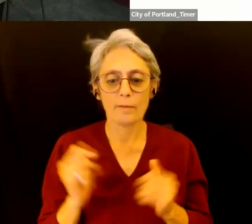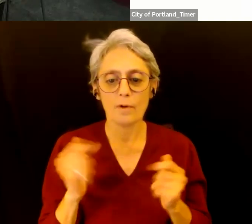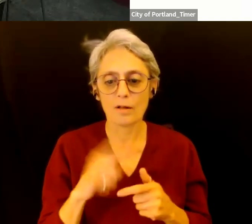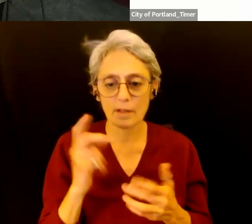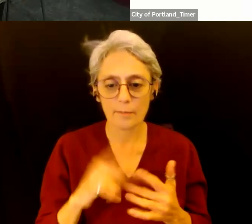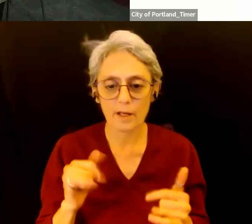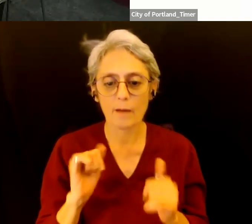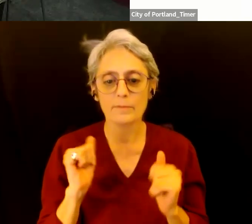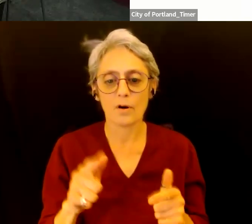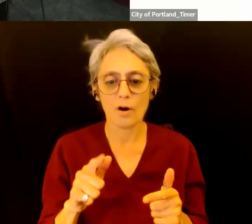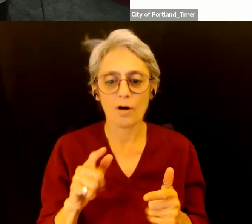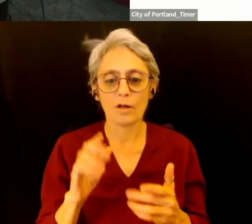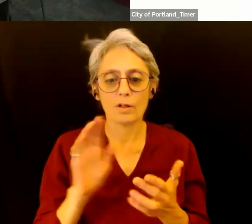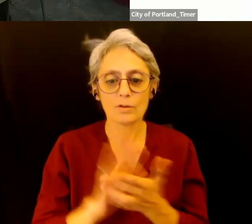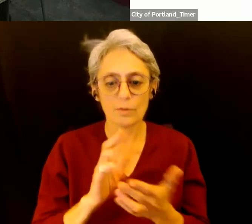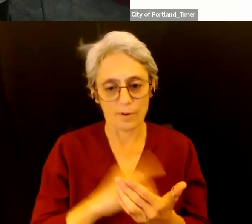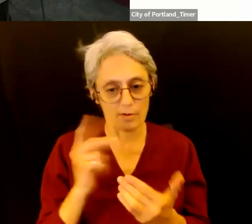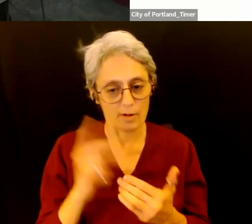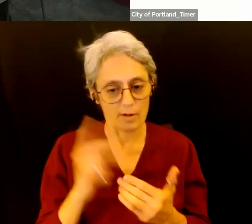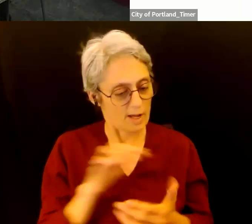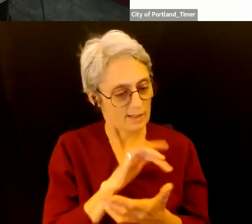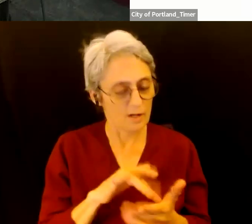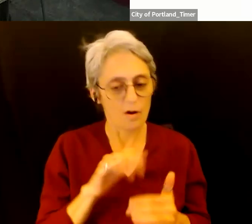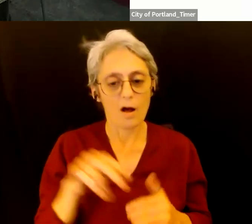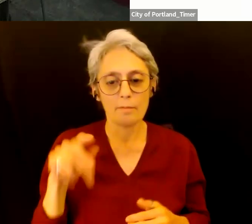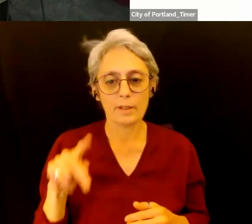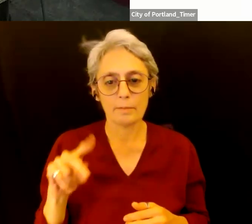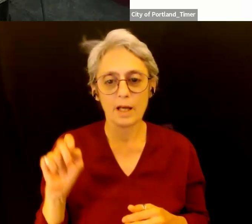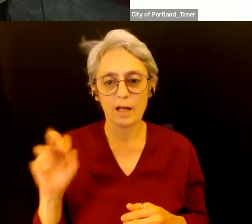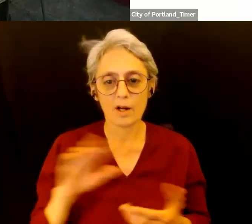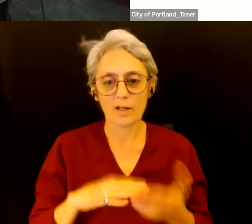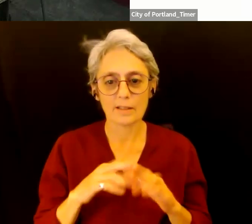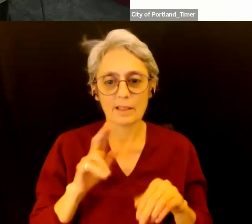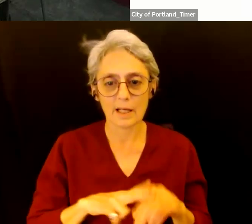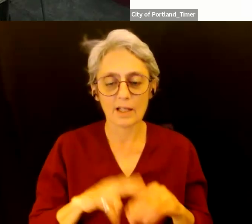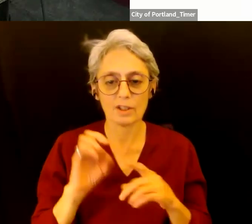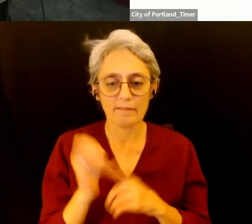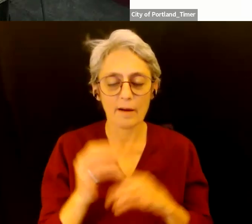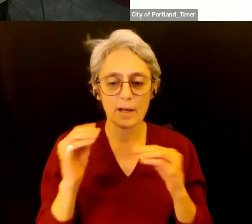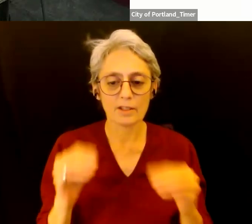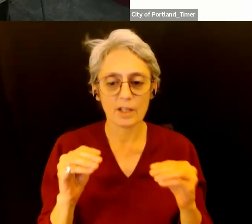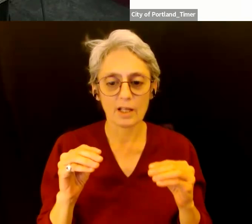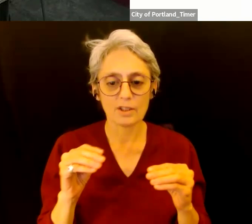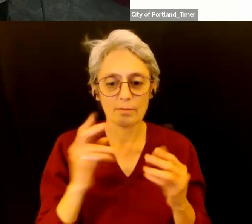Recreation center, and all of PPNR City Nature Environmental Education programs are on the chopping block.